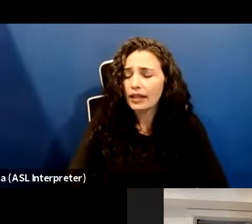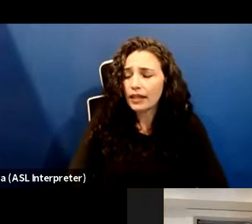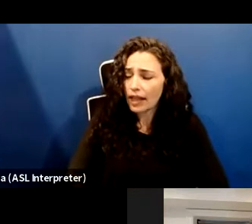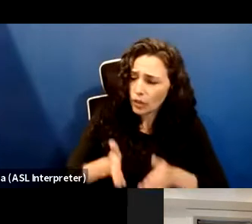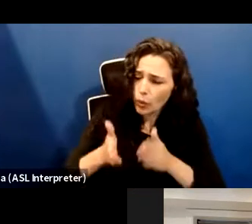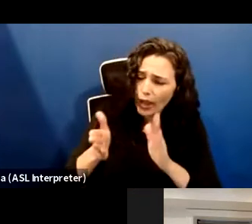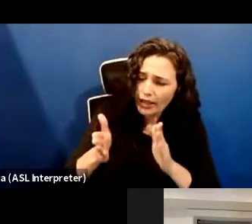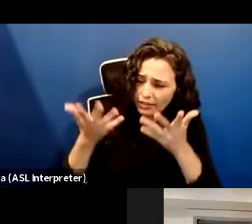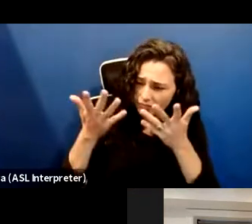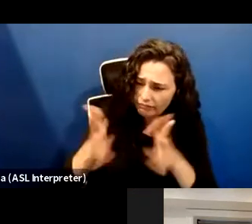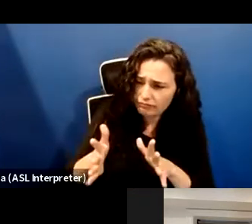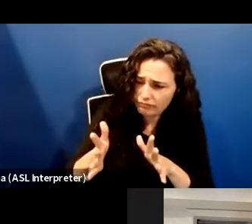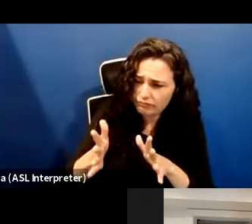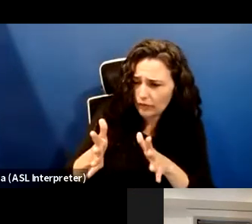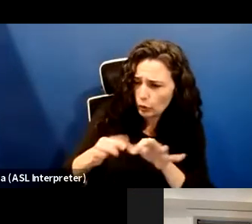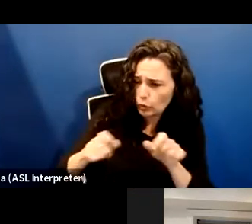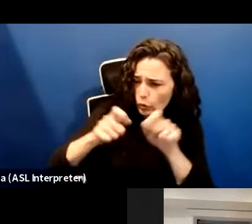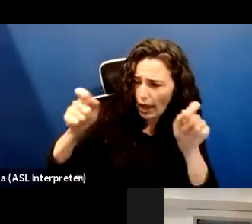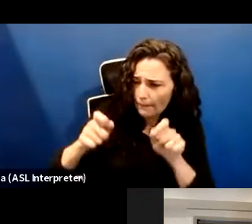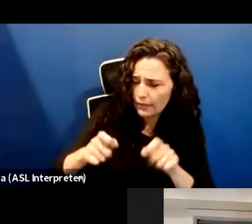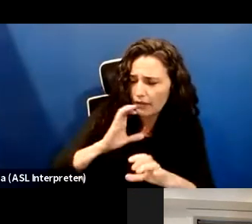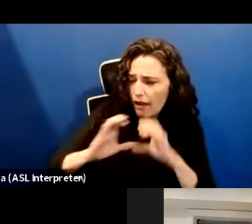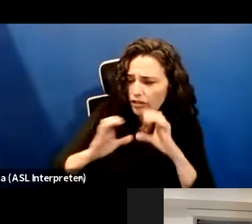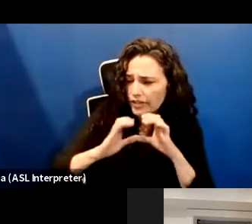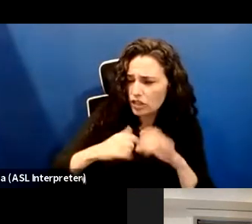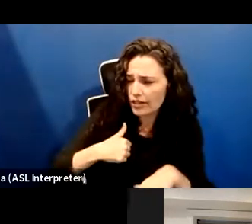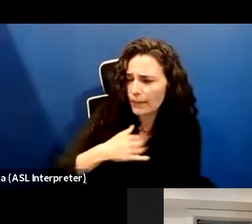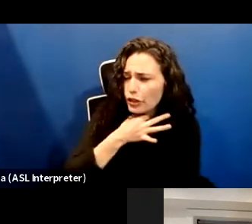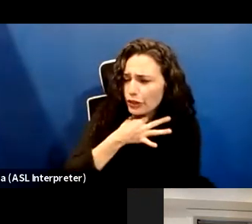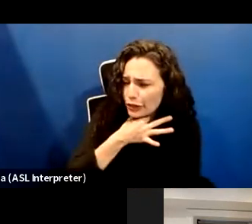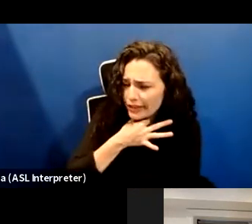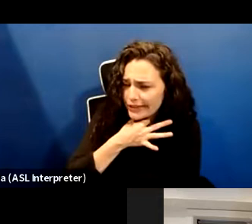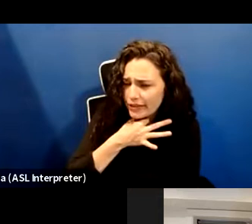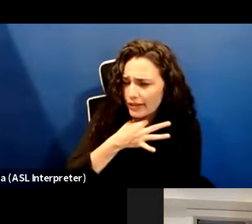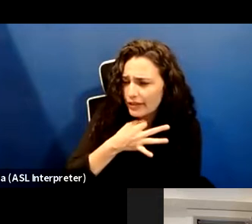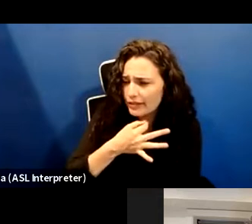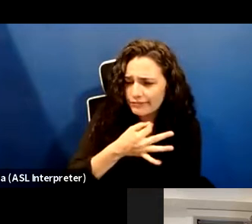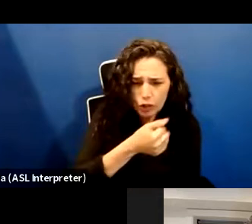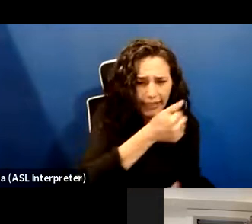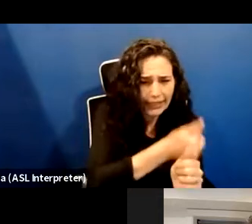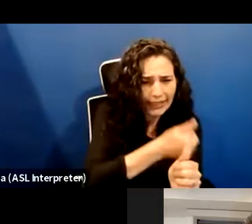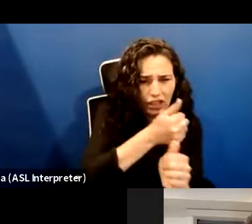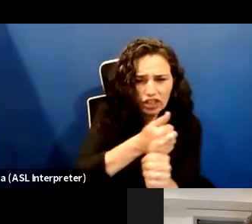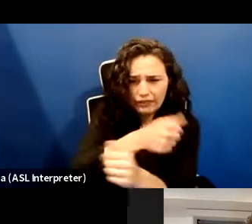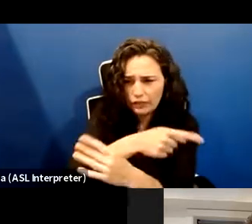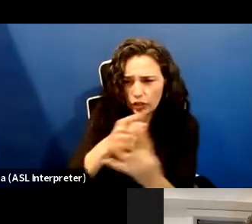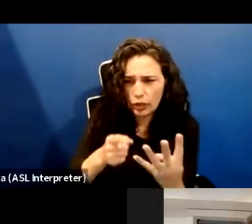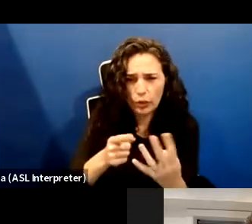is there a moment that stands out as sort of a representation of your experience on this?